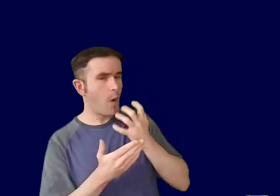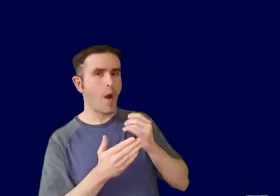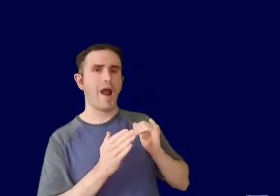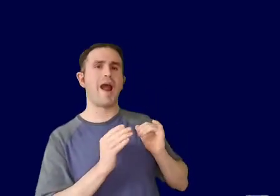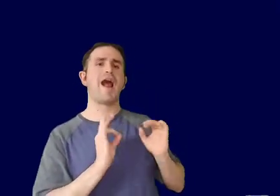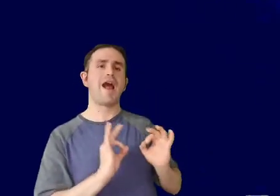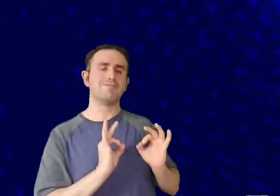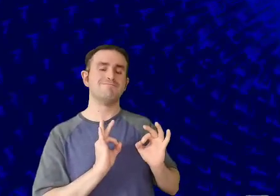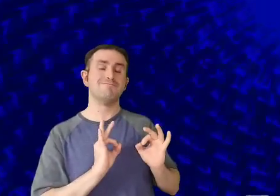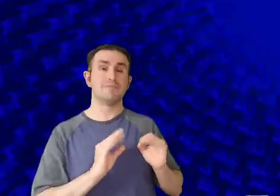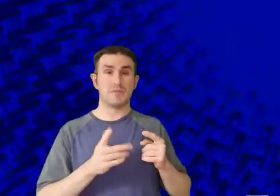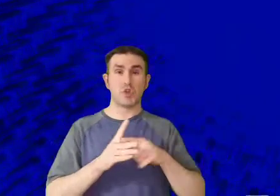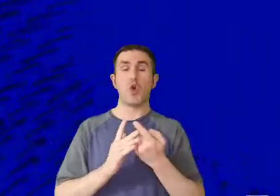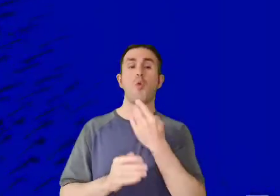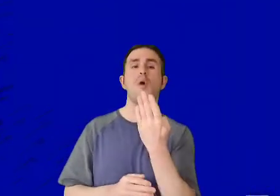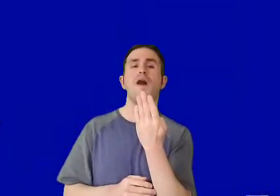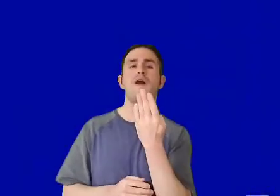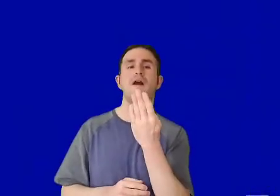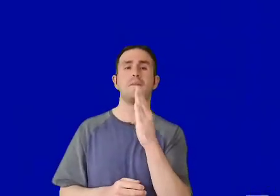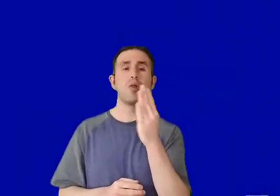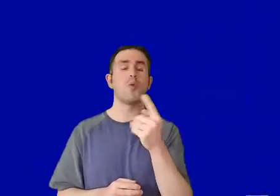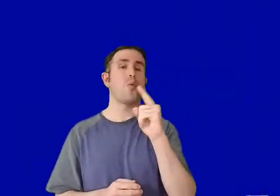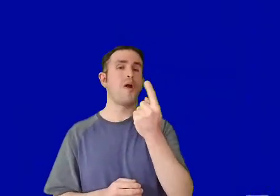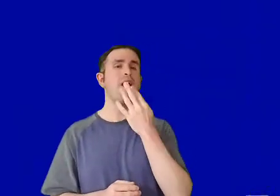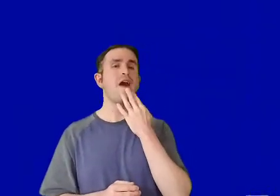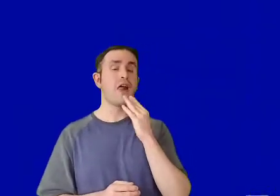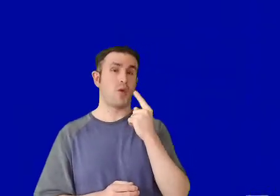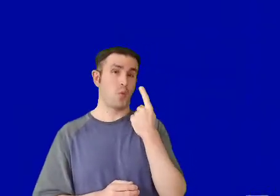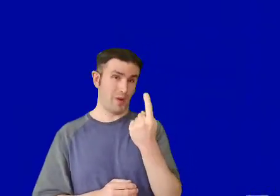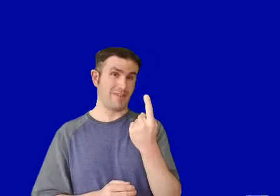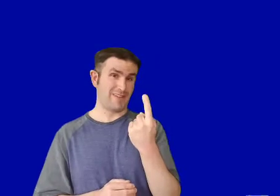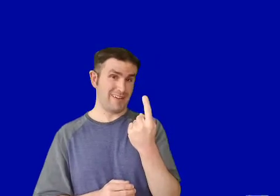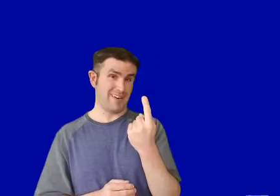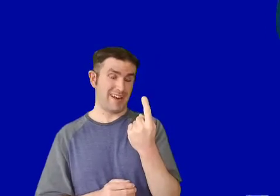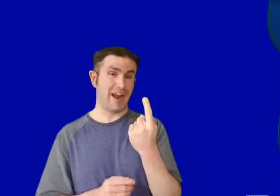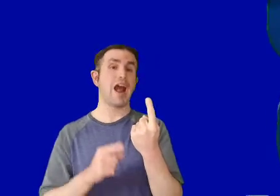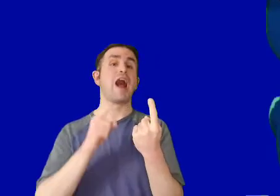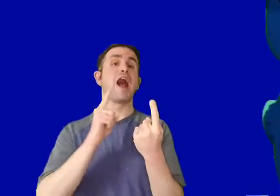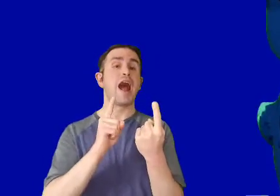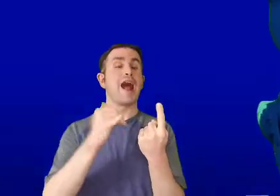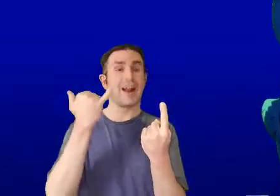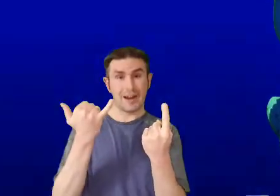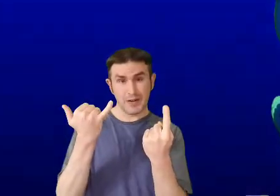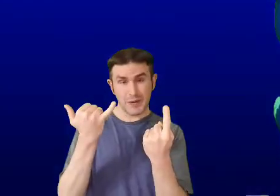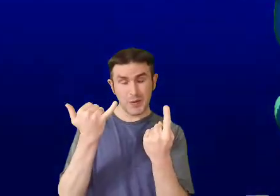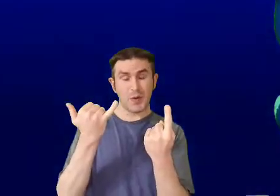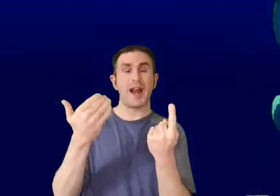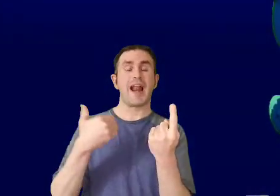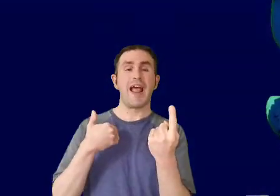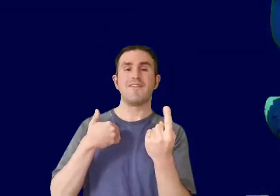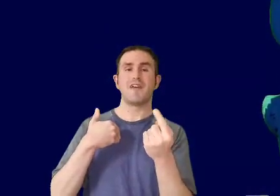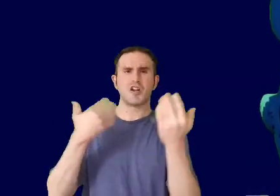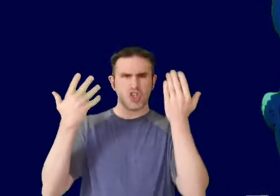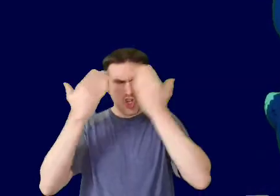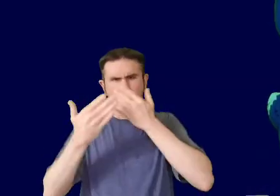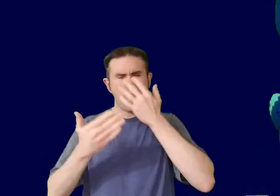we started with one color, right? Just, just blue, just the hue blue, but now we've got a dark blue,